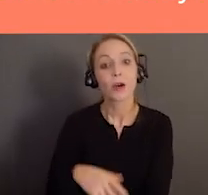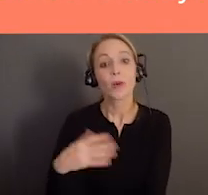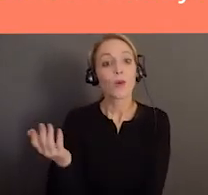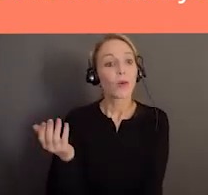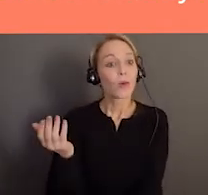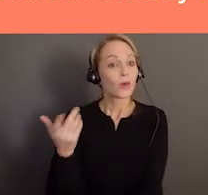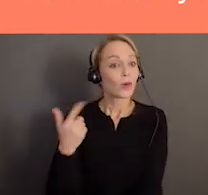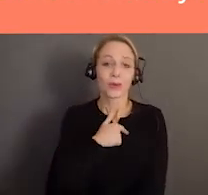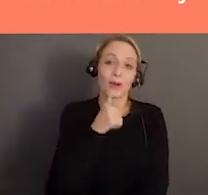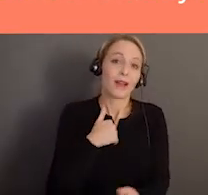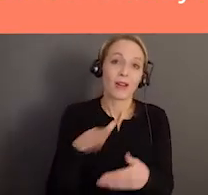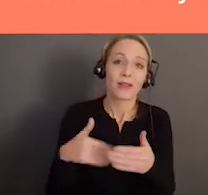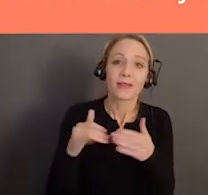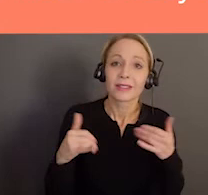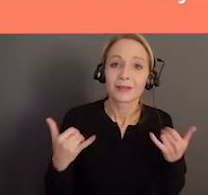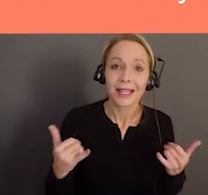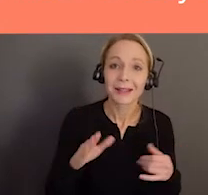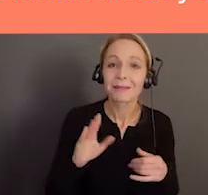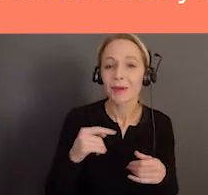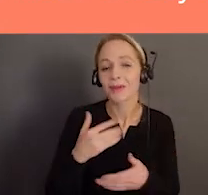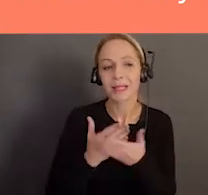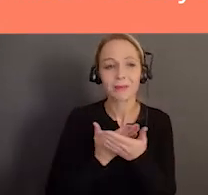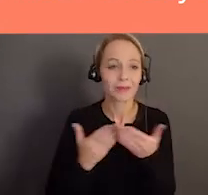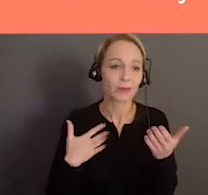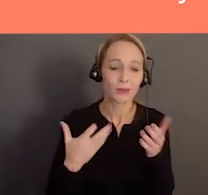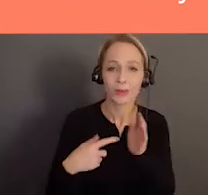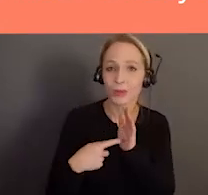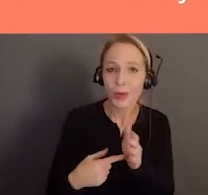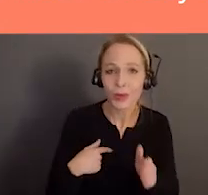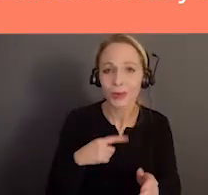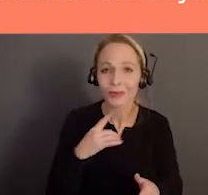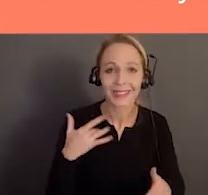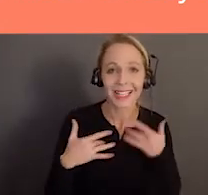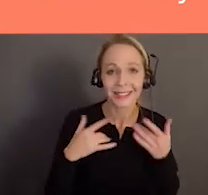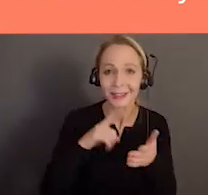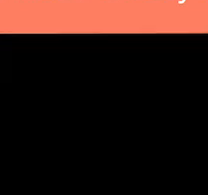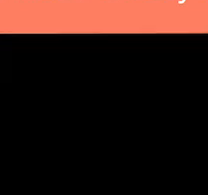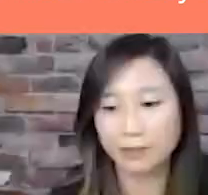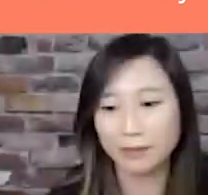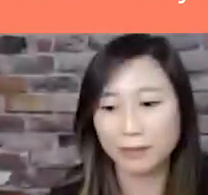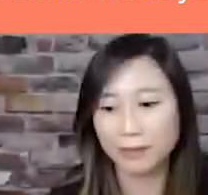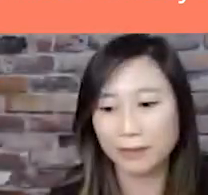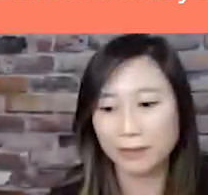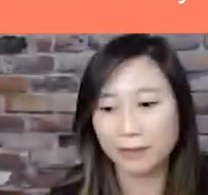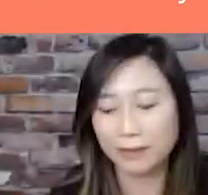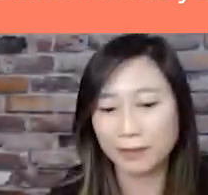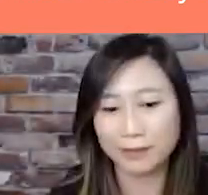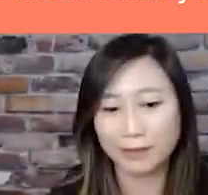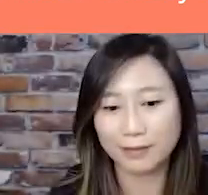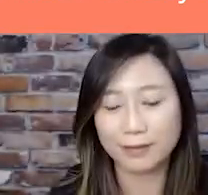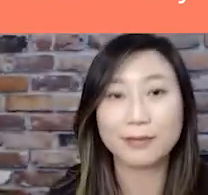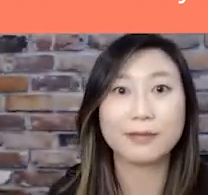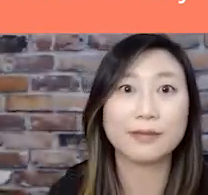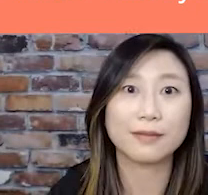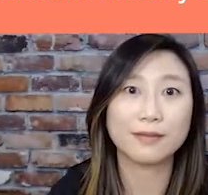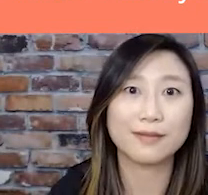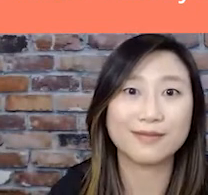WE DON'T HAVE ALL OF THIS TODAY, BUT HAVE SOME STUFF TO SHOW AND EXCITED TO GET YOUR FEEDBACK ON.